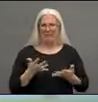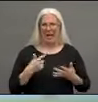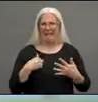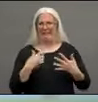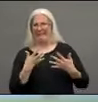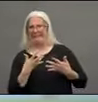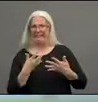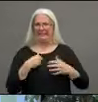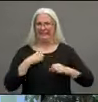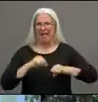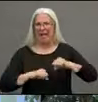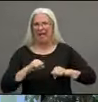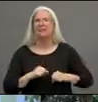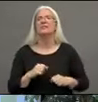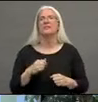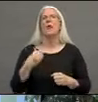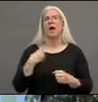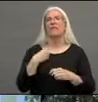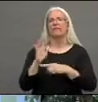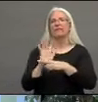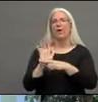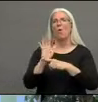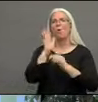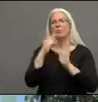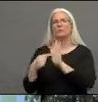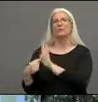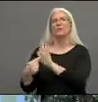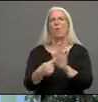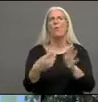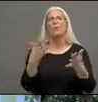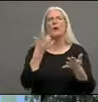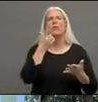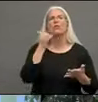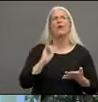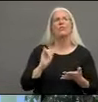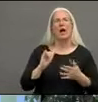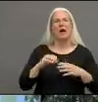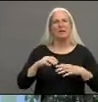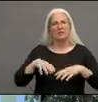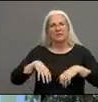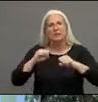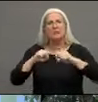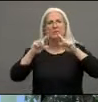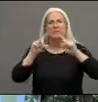exactly what the process might look like if they go to one of our community sites.